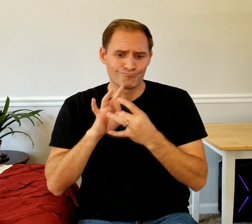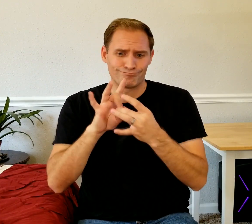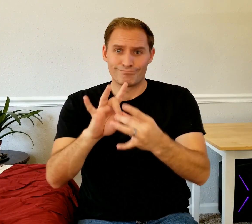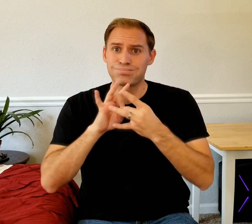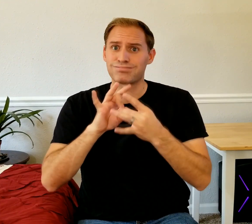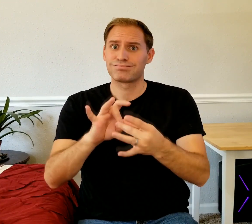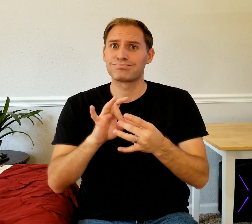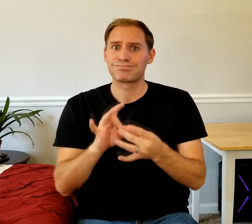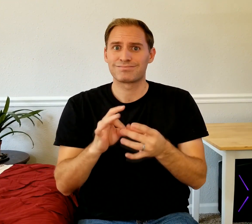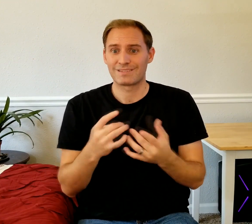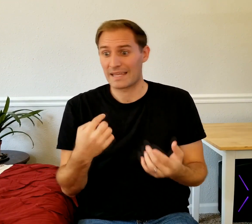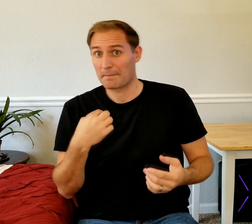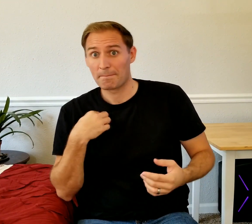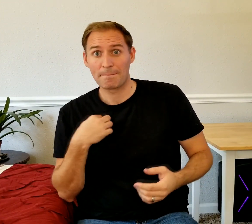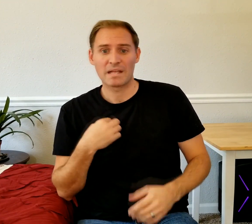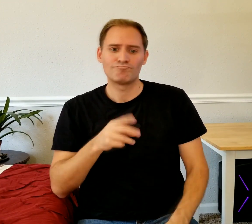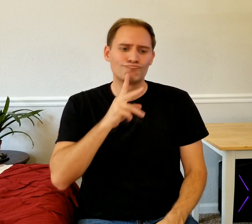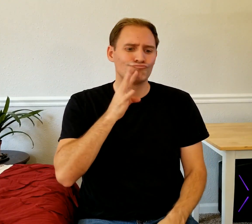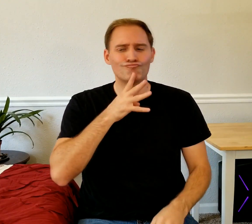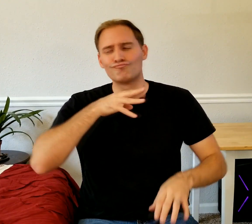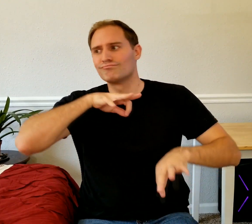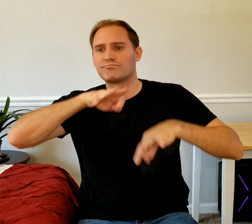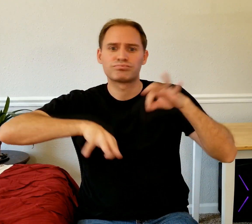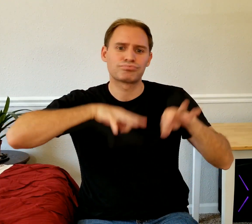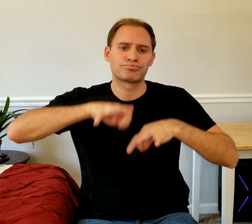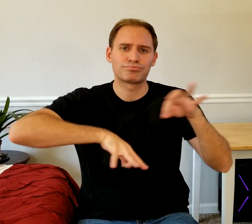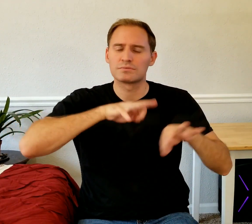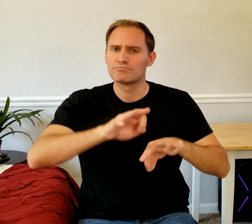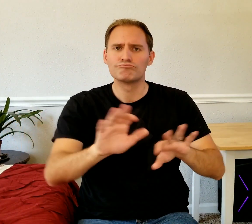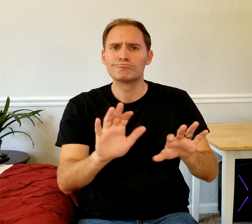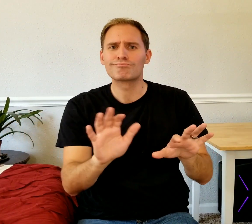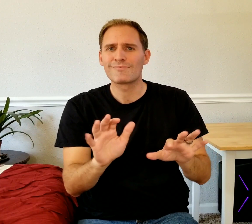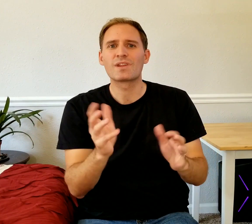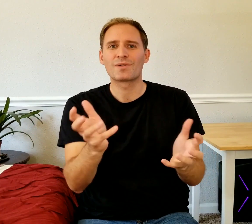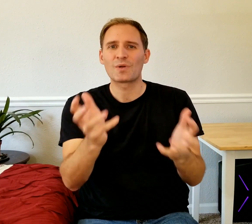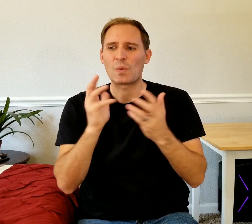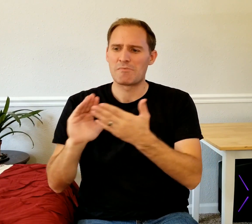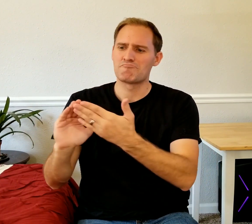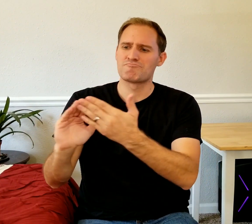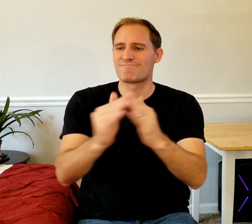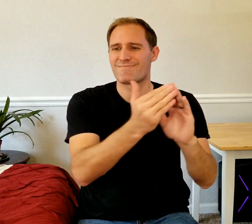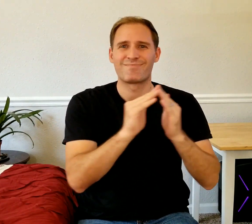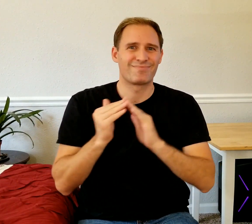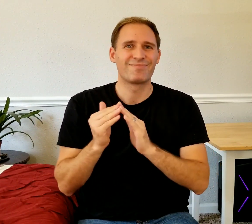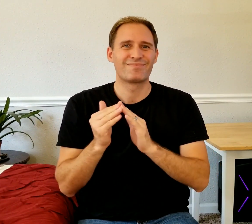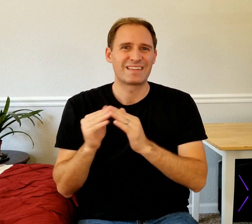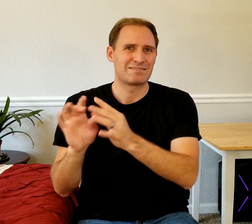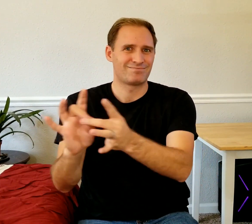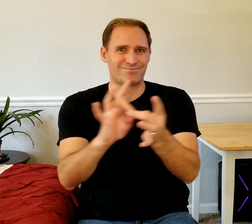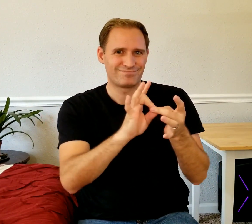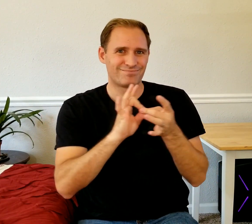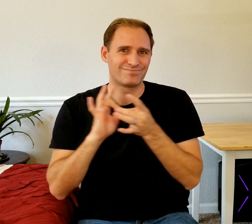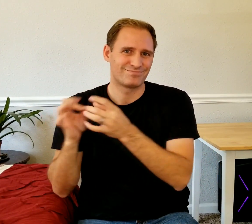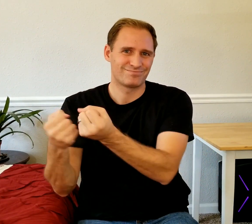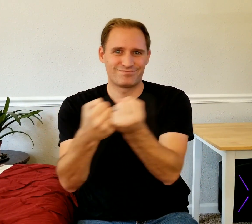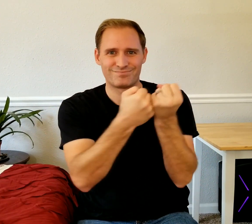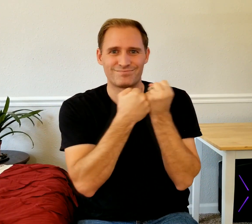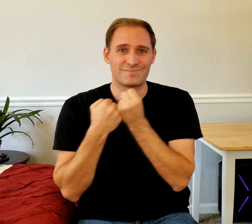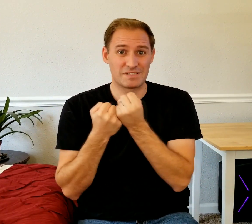talking to you. I want this to be a community of support like I mentioned before, so if you found this video helpful at all please leave a like and